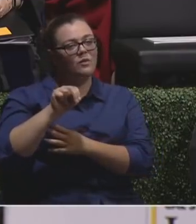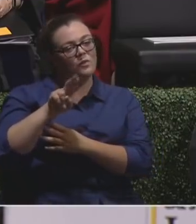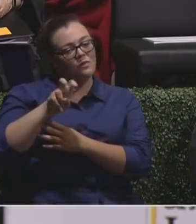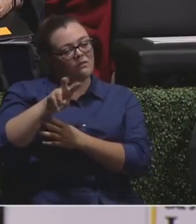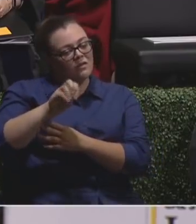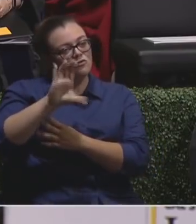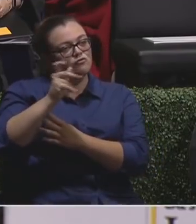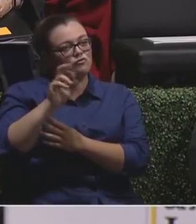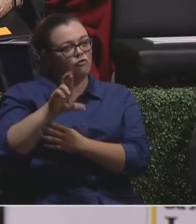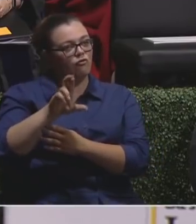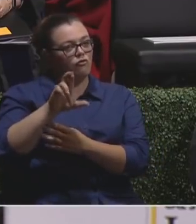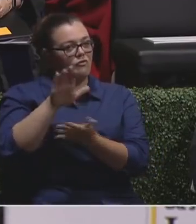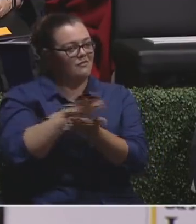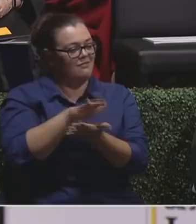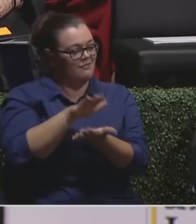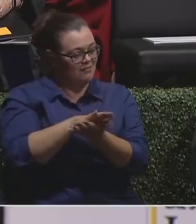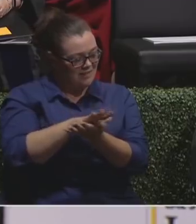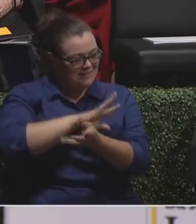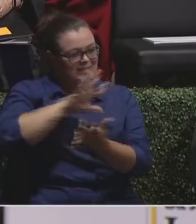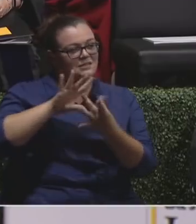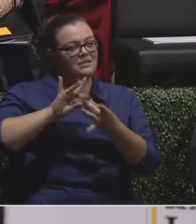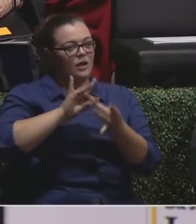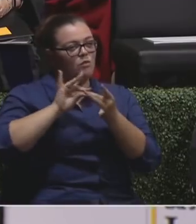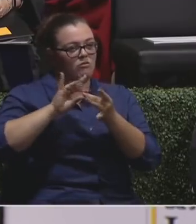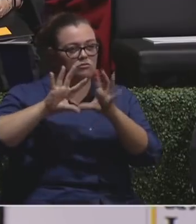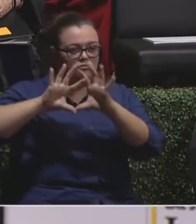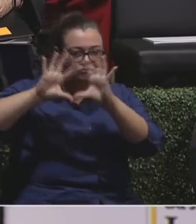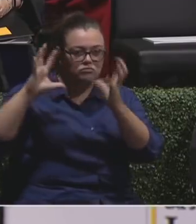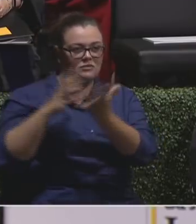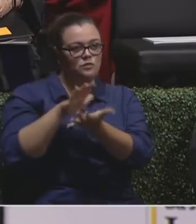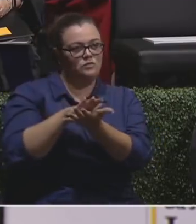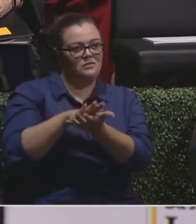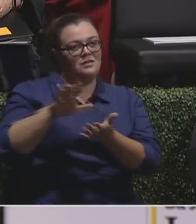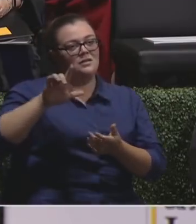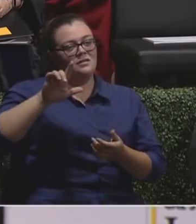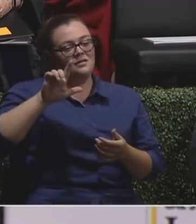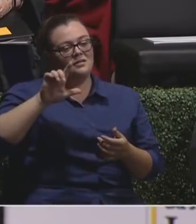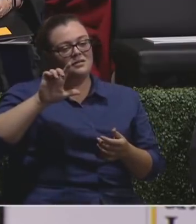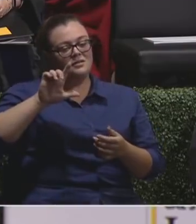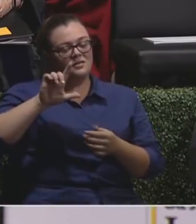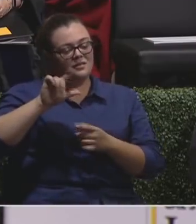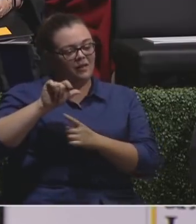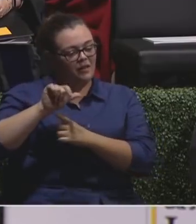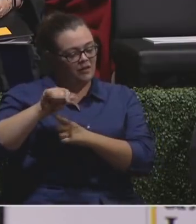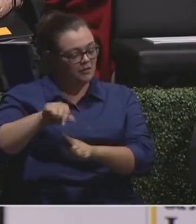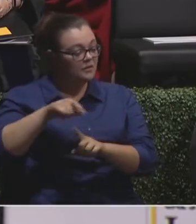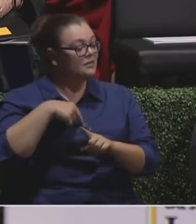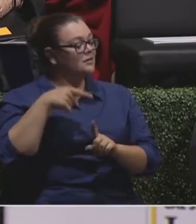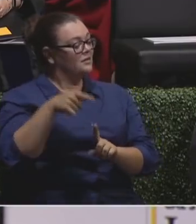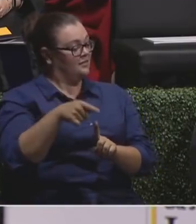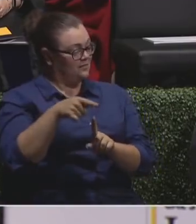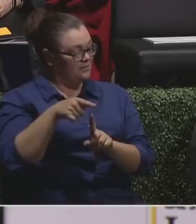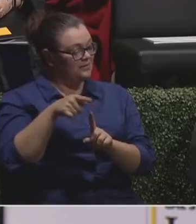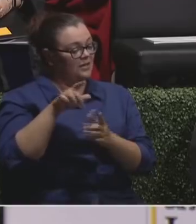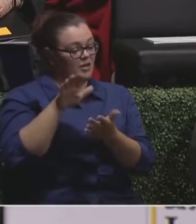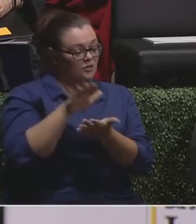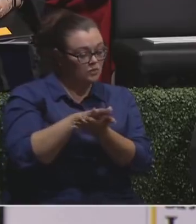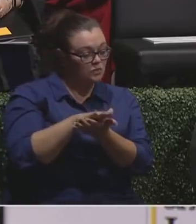YOU WILL LEARN TO NAVIGATE THE SYSTEMS AS WELL. NOW, I AM THE CHIEF EXECUTIVE OFFICER OF CAMINO NUEVO CHARTER ACADEMY, A NETWORK OF CHARTER SCHOOLS IN THE GREATER MACARTHUR PARK COMMUNITIES OF CENTRAL LOS ANGELES.